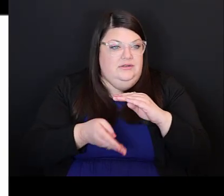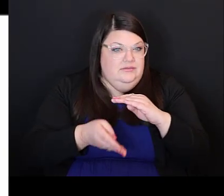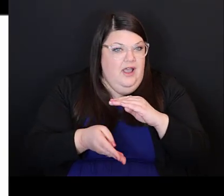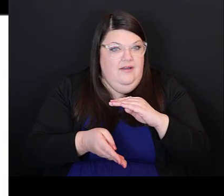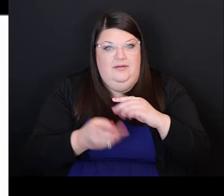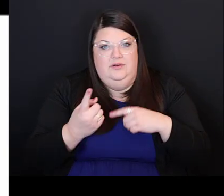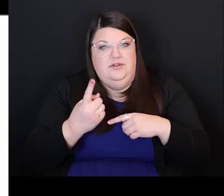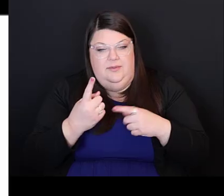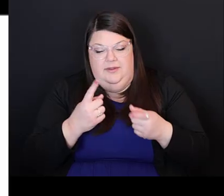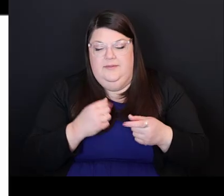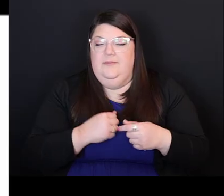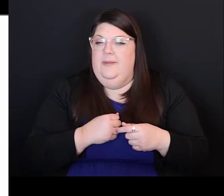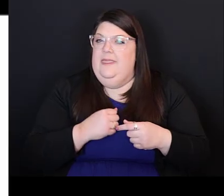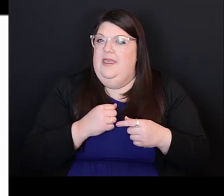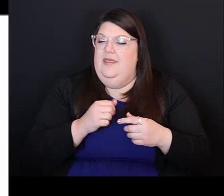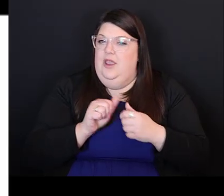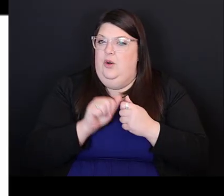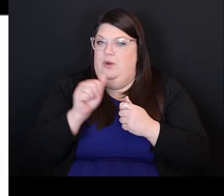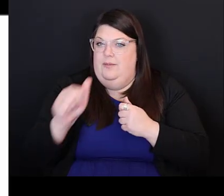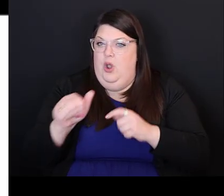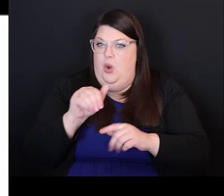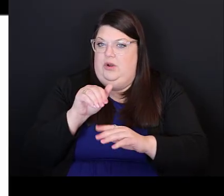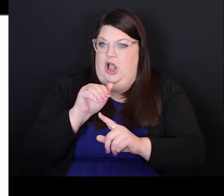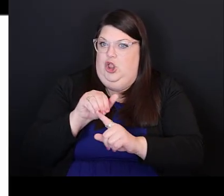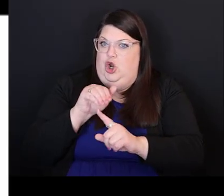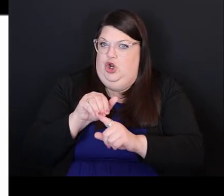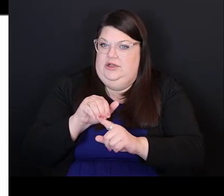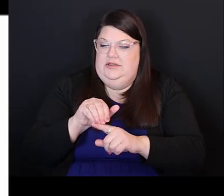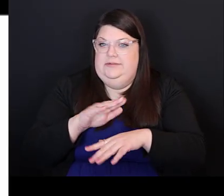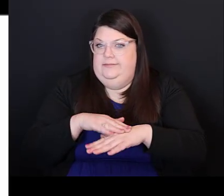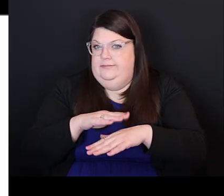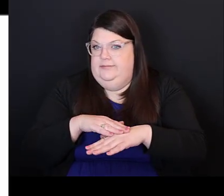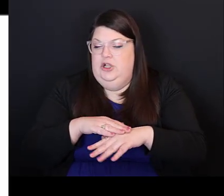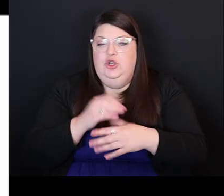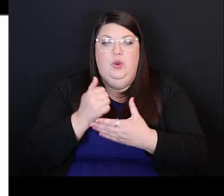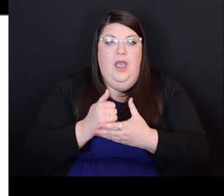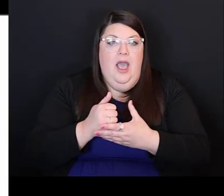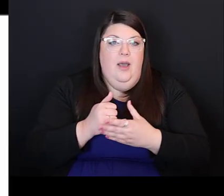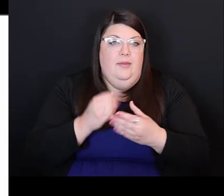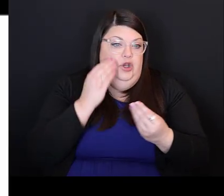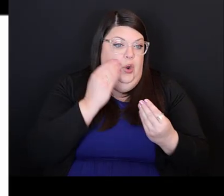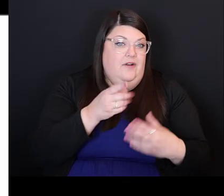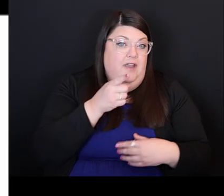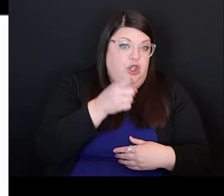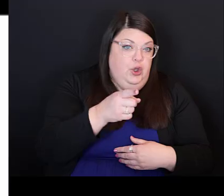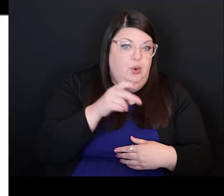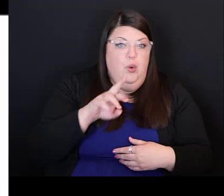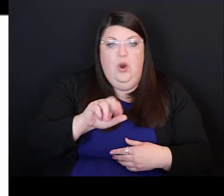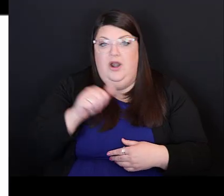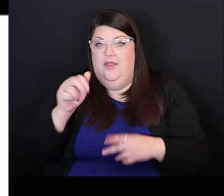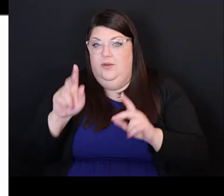There are remote remote alerts available to help notify you or someone else that